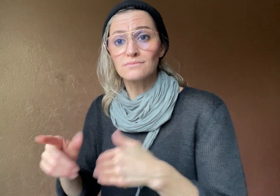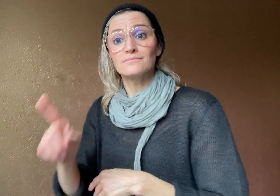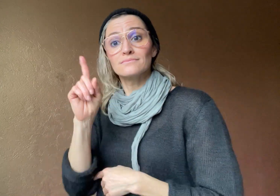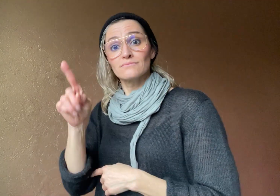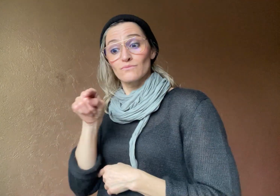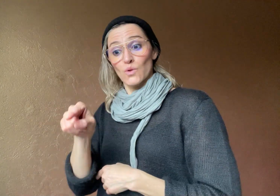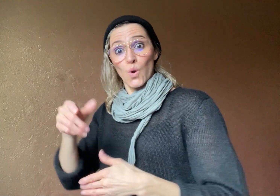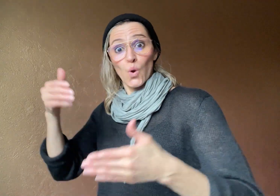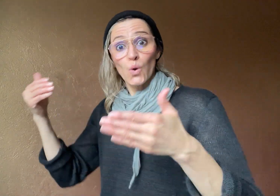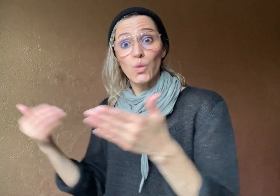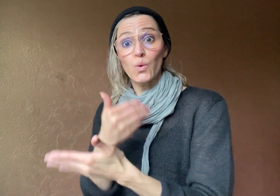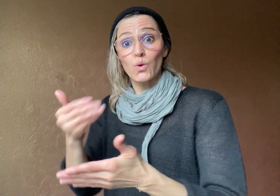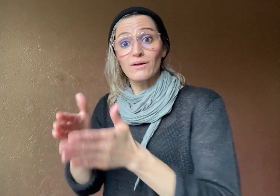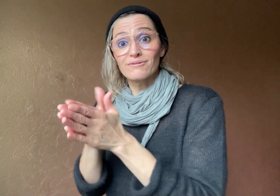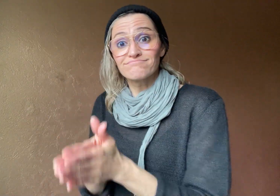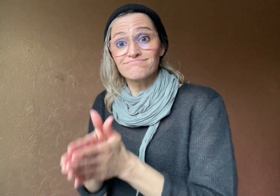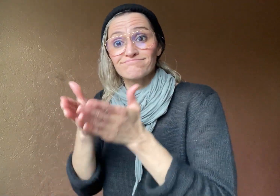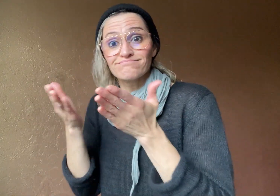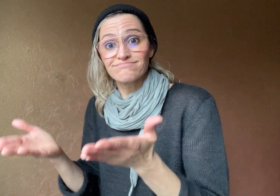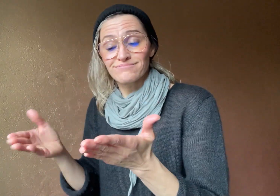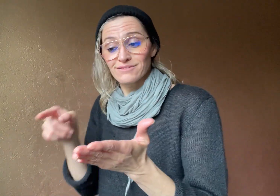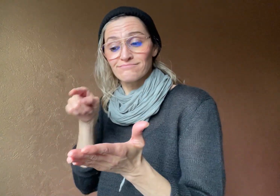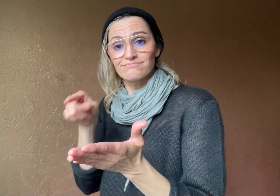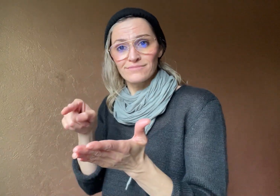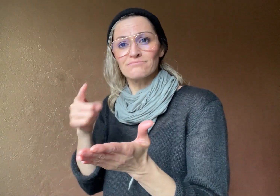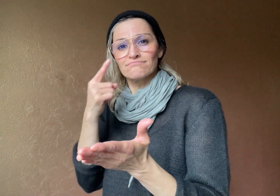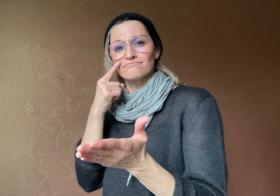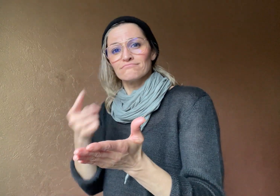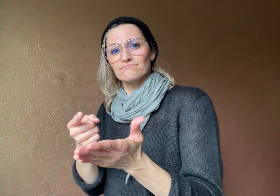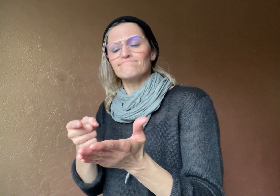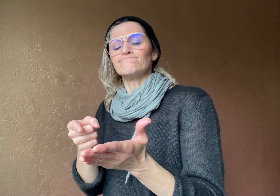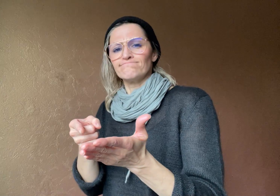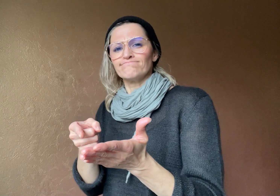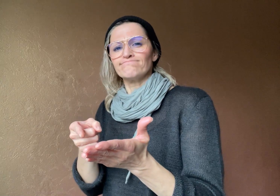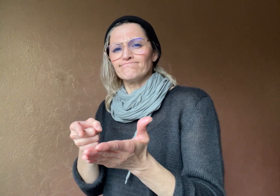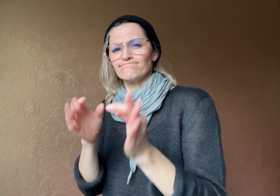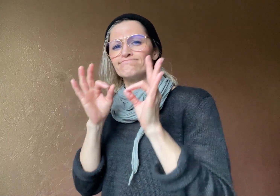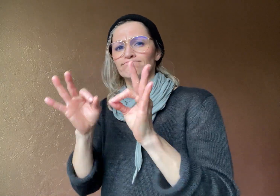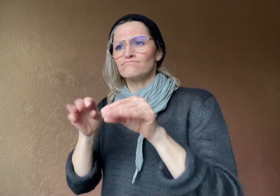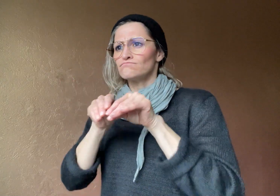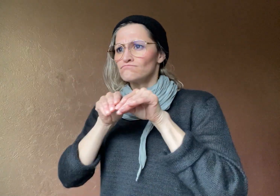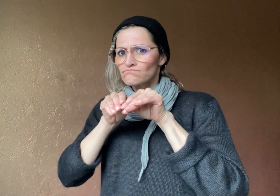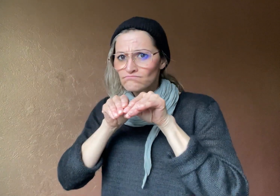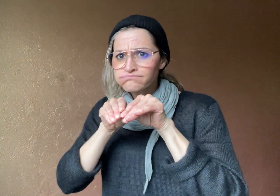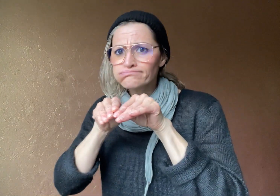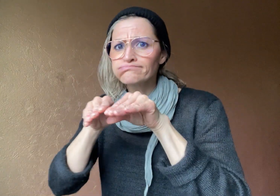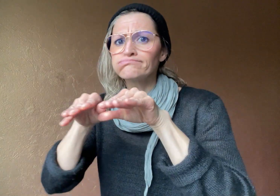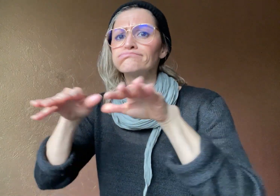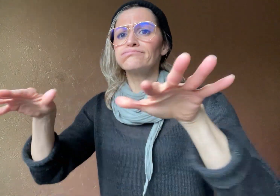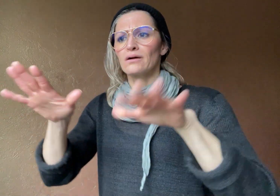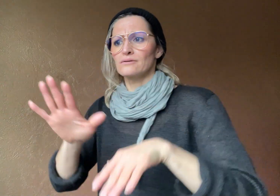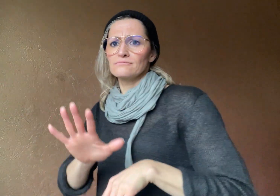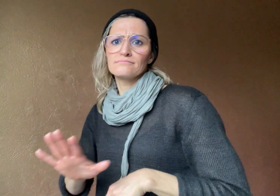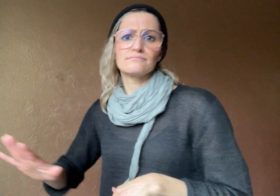This new dictionary will be widely disseminated in all